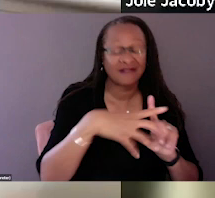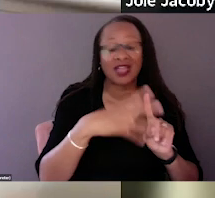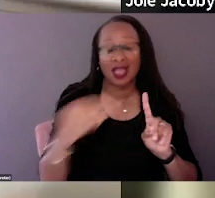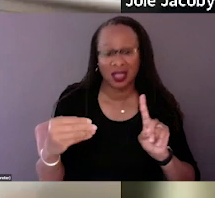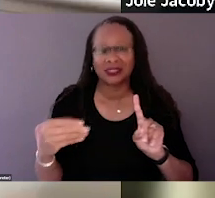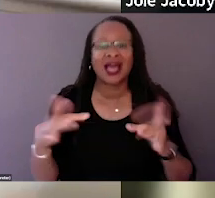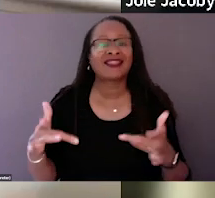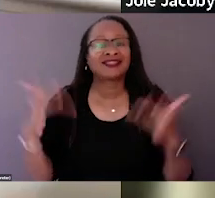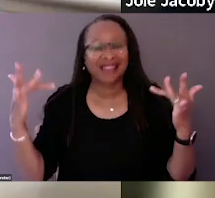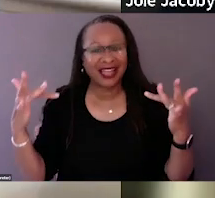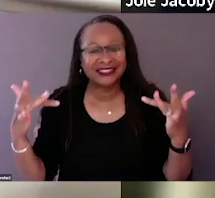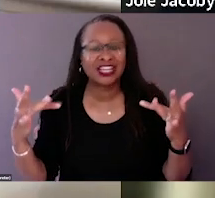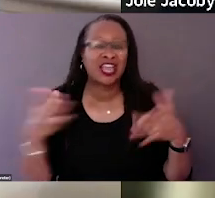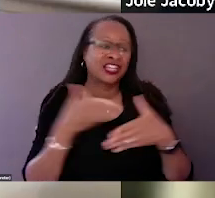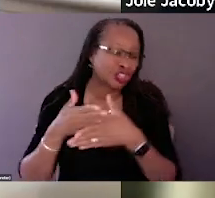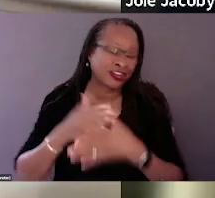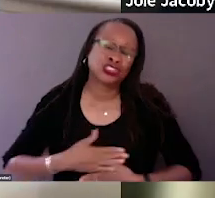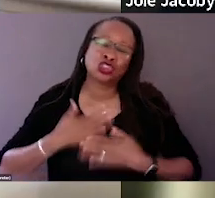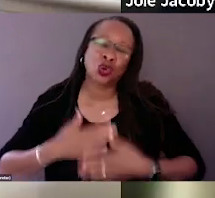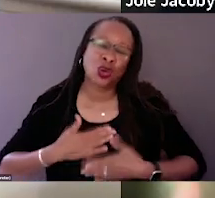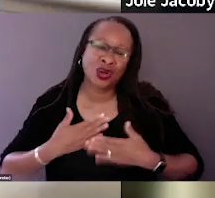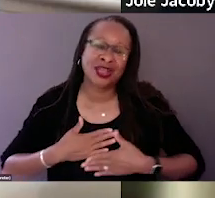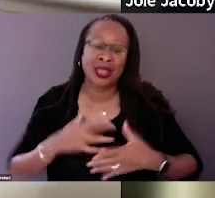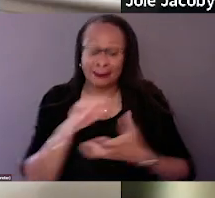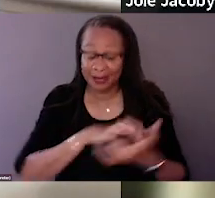and joy mixed with the heavier things.